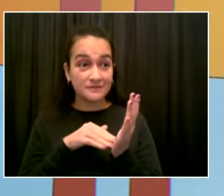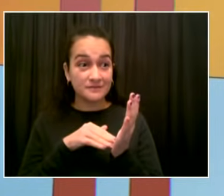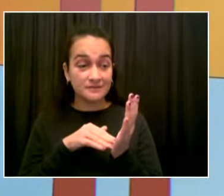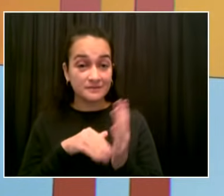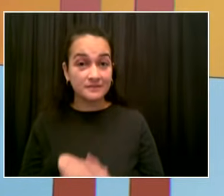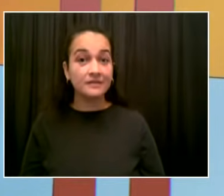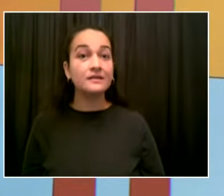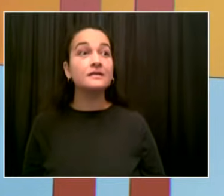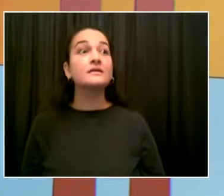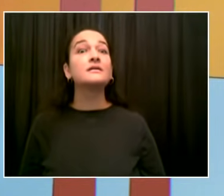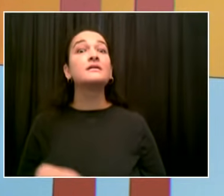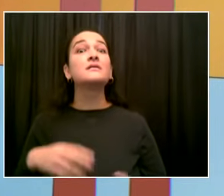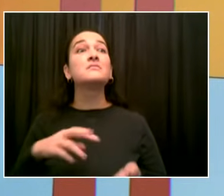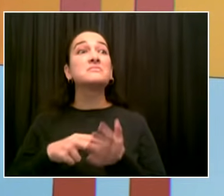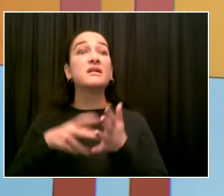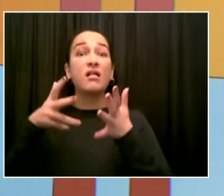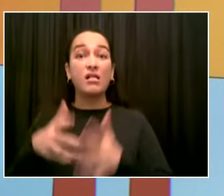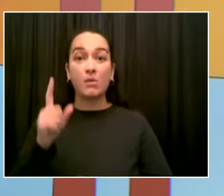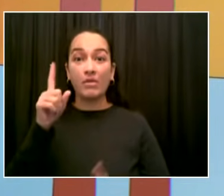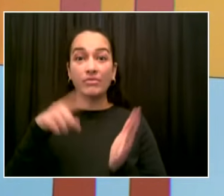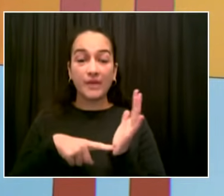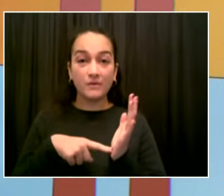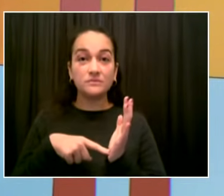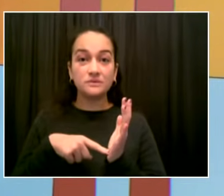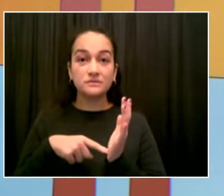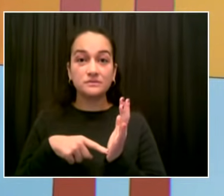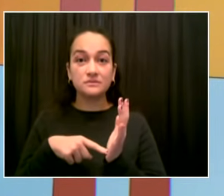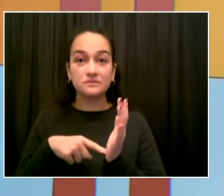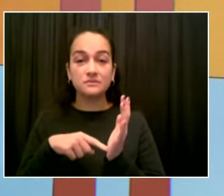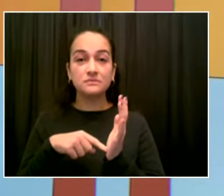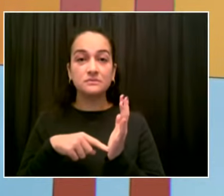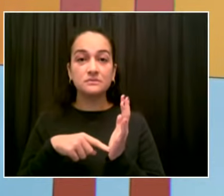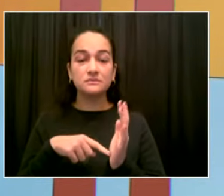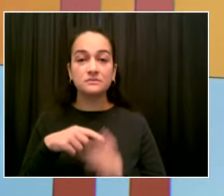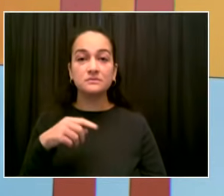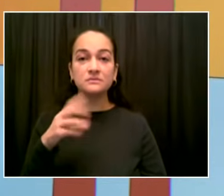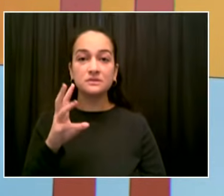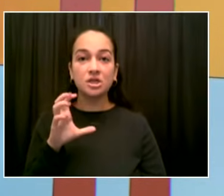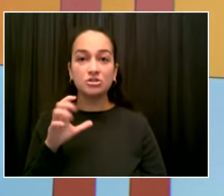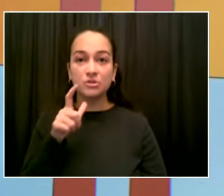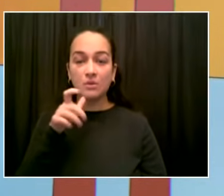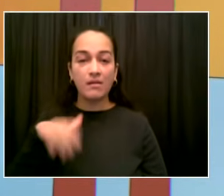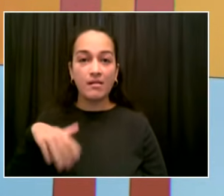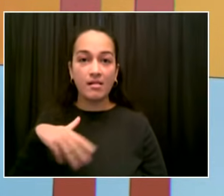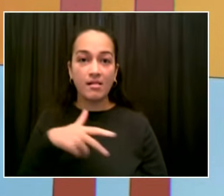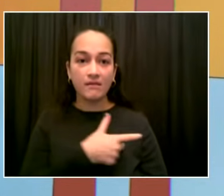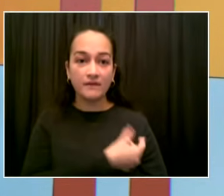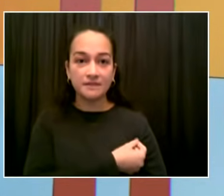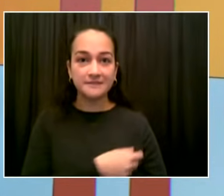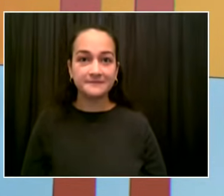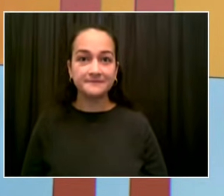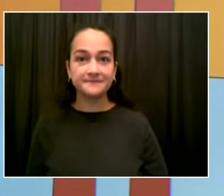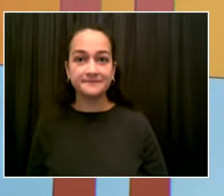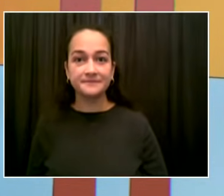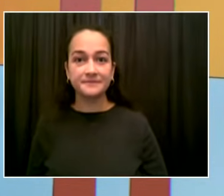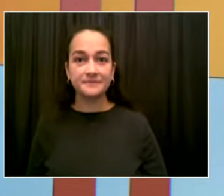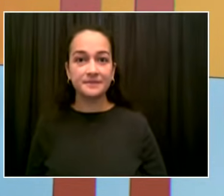THAT'S ABOUT 16,000 TEACHERS IN CLASSROOMS WHO ARE NOT ACVCINATED. YEAH, HENRY, GO AHEAD, 'IM